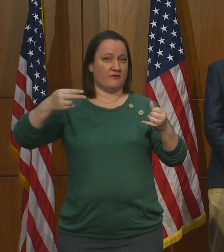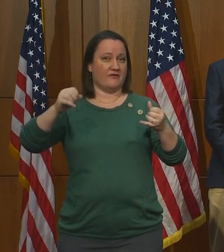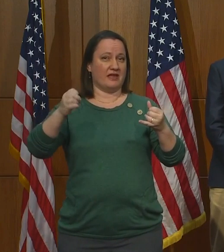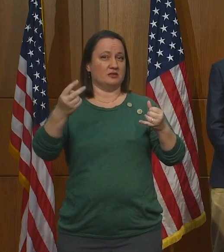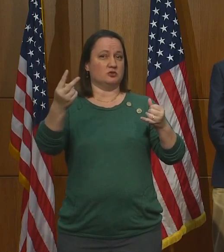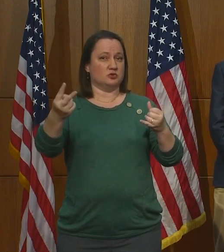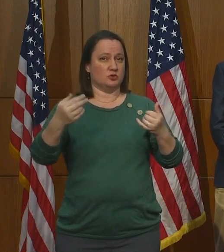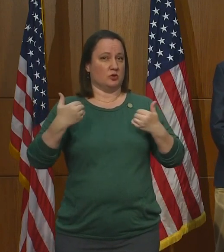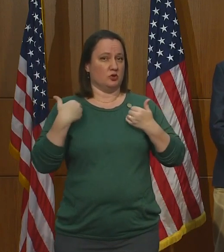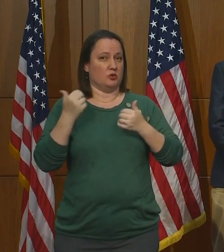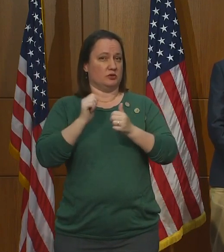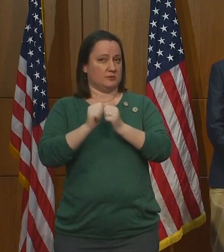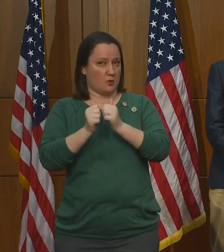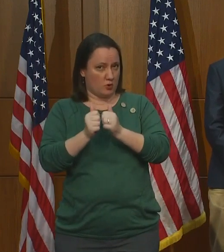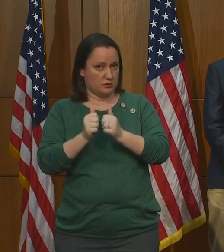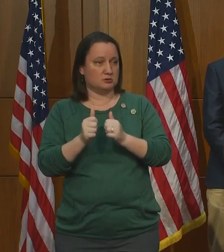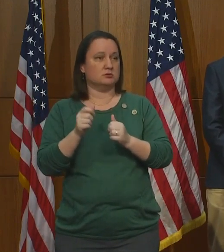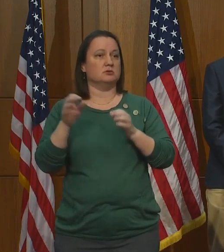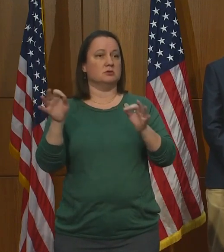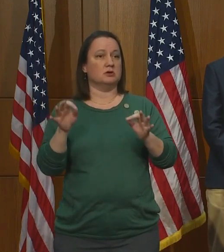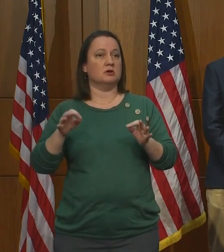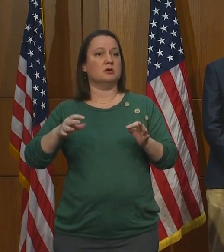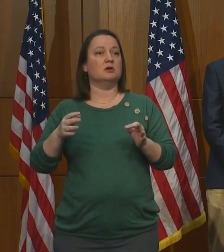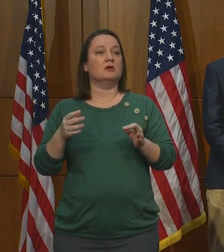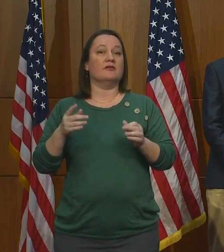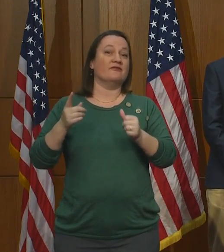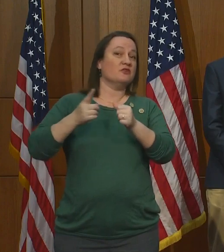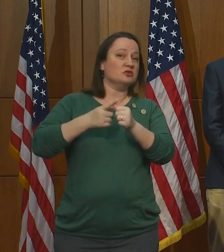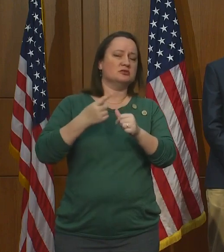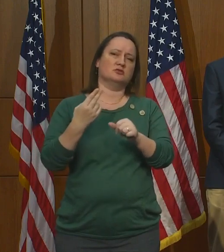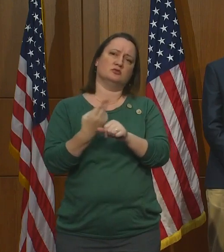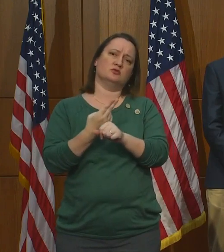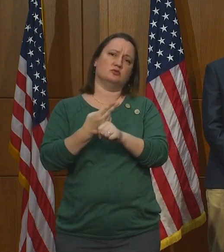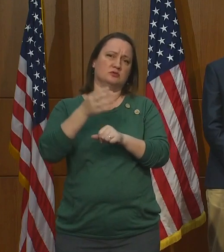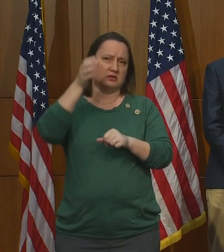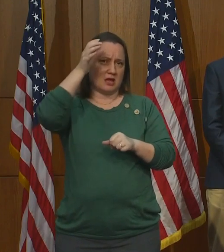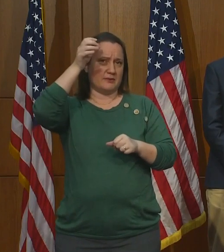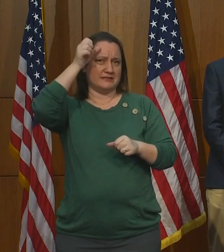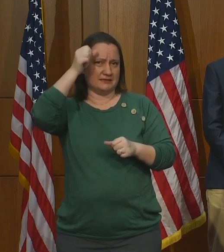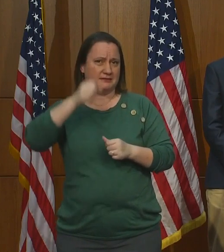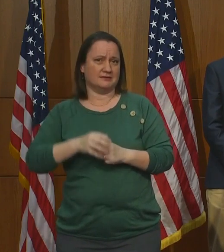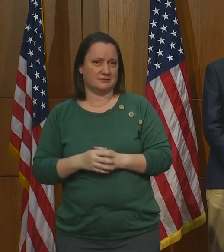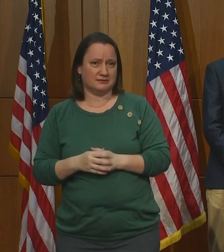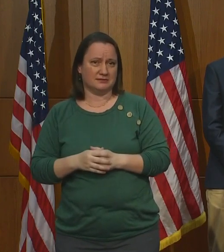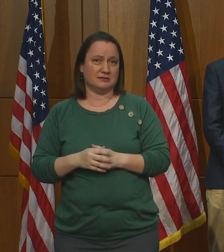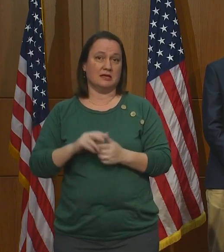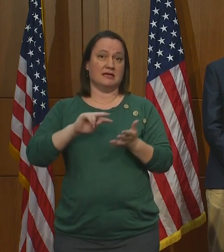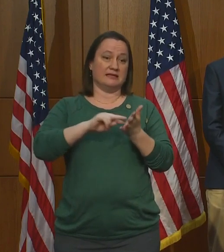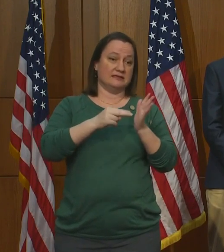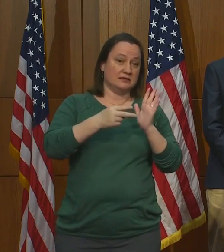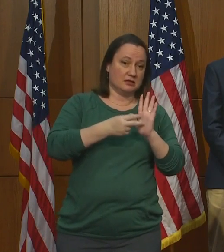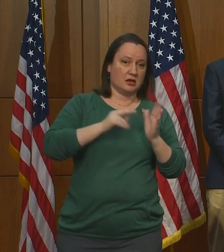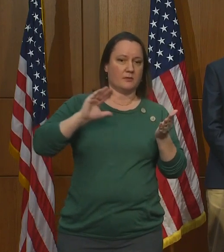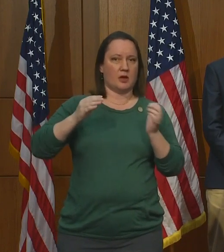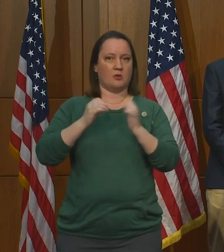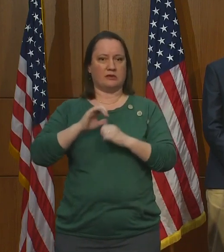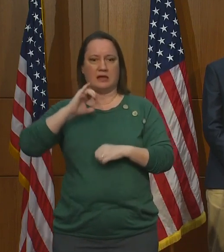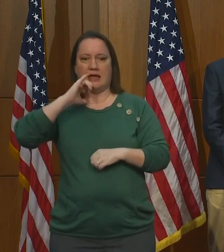GUIDELINES FOR U. SPORTS IN IN FACE TO AND- I WILL START BY SAYING IT'S APPLYING COMMON